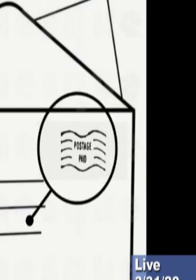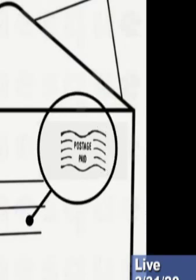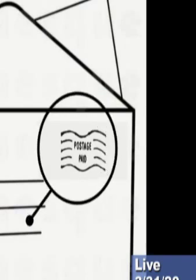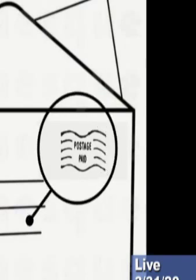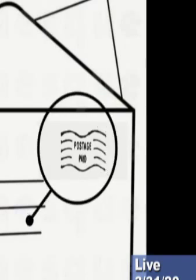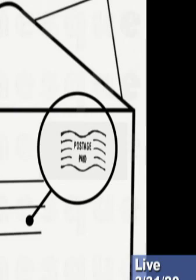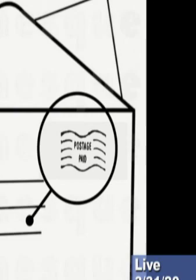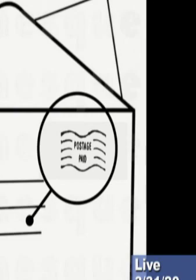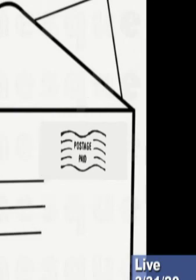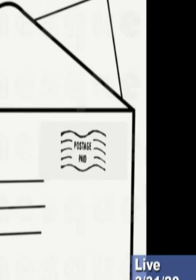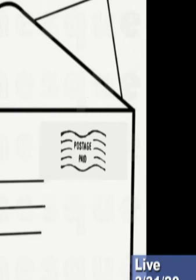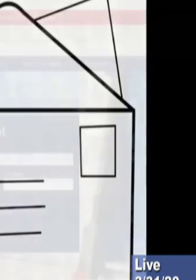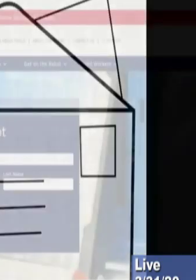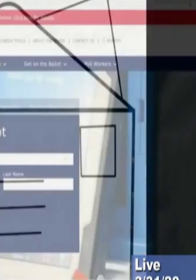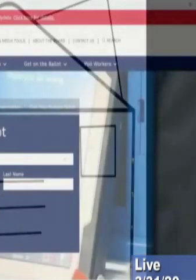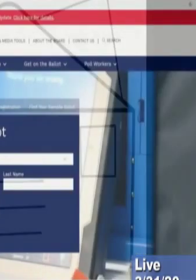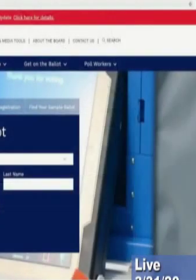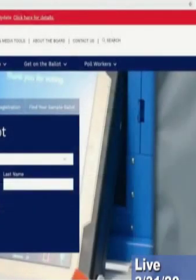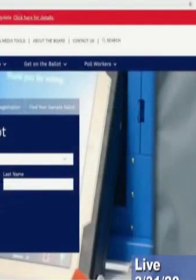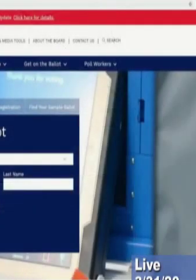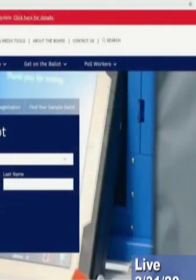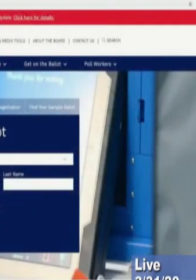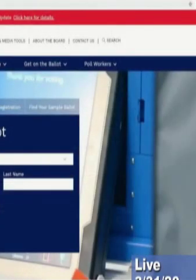returning the ballot the voter can always check the status of their